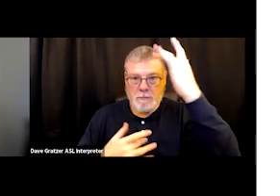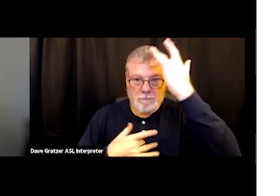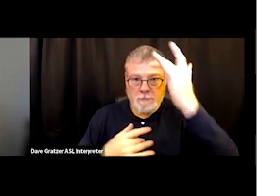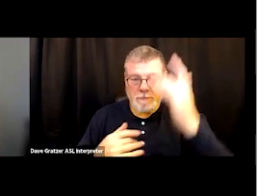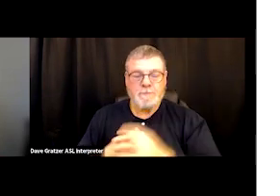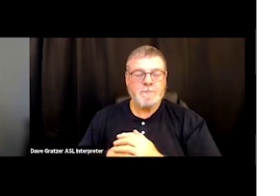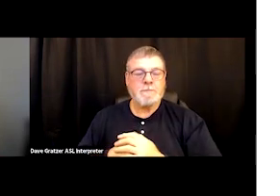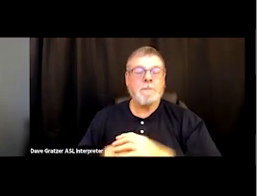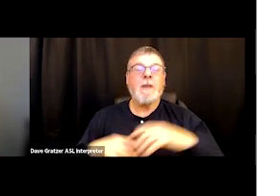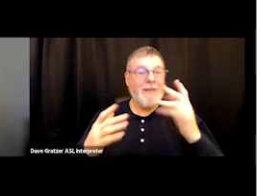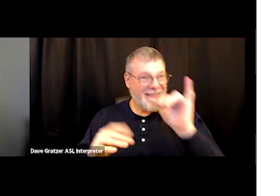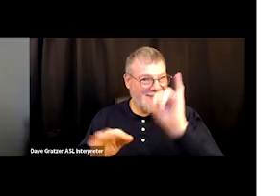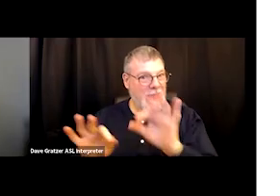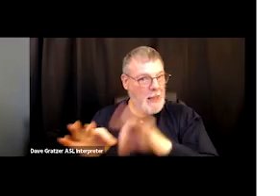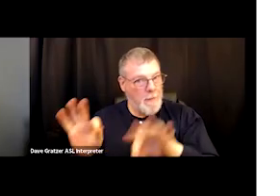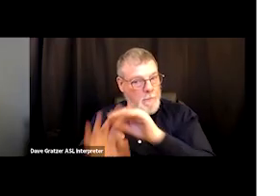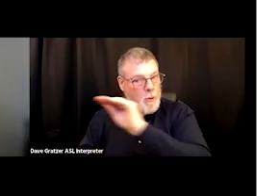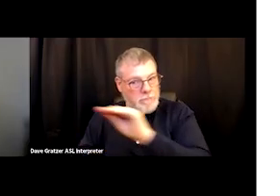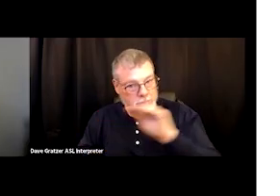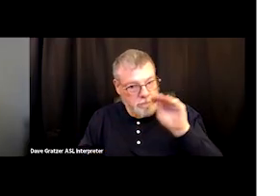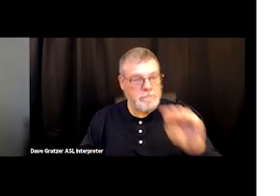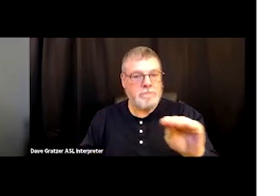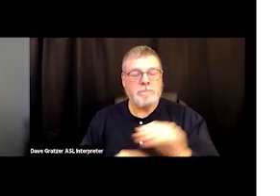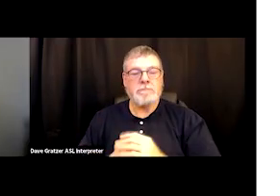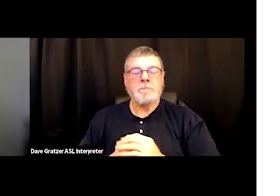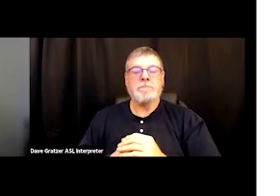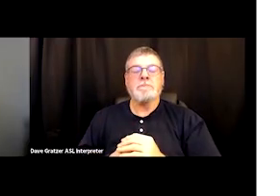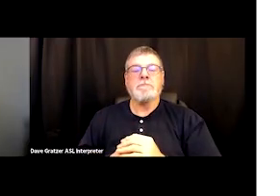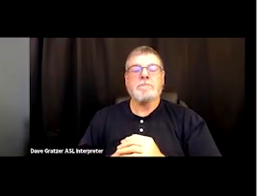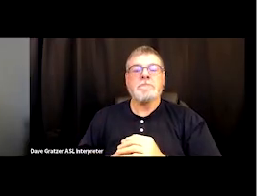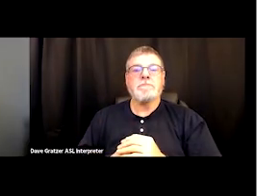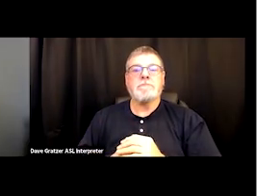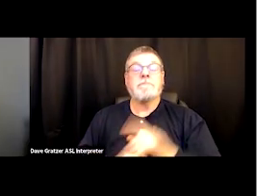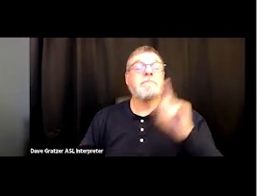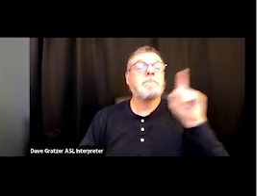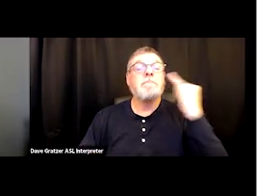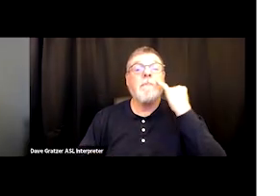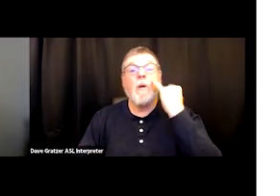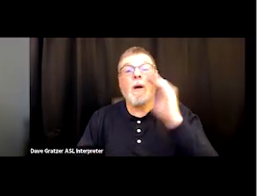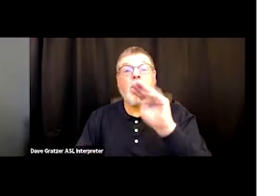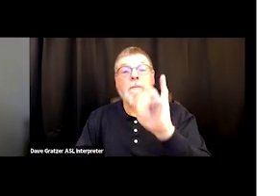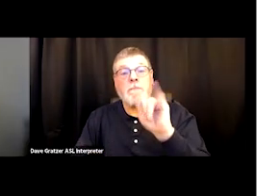So that would be relevant to include for Colette. If you had Mike as your case study,